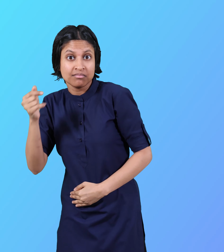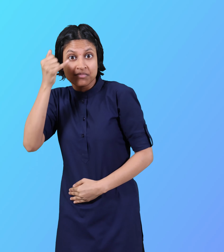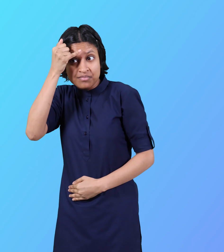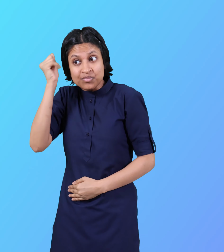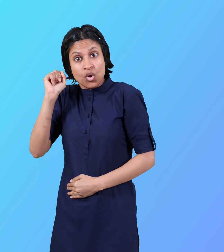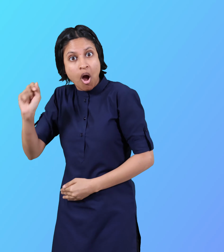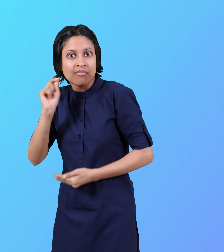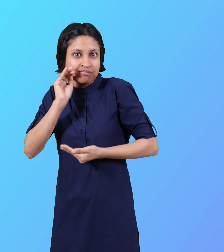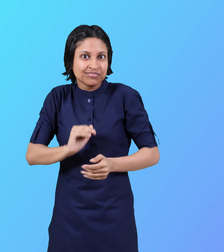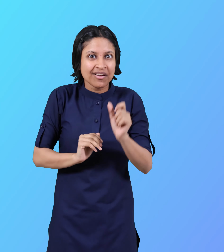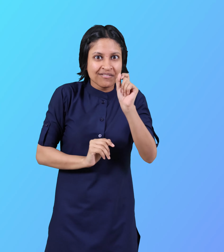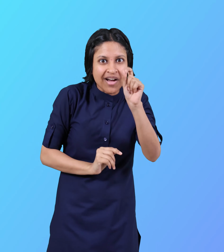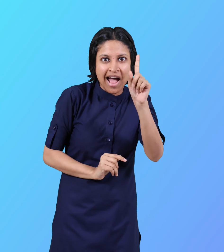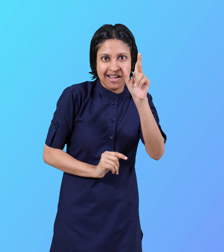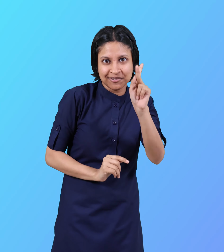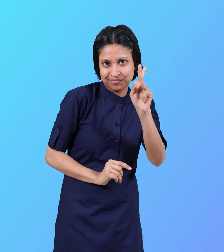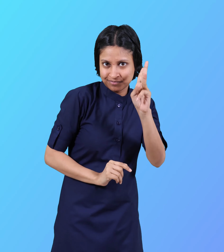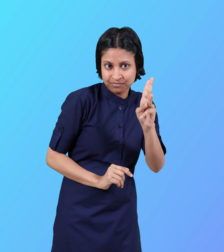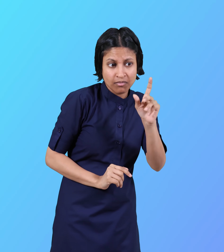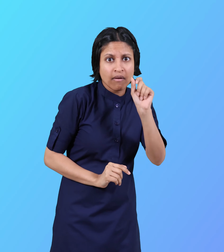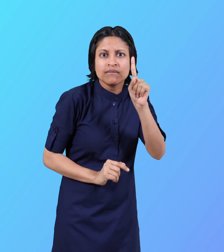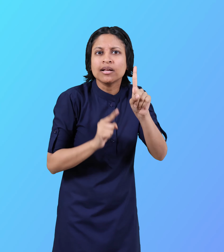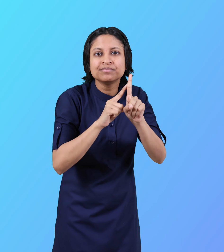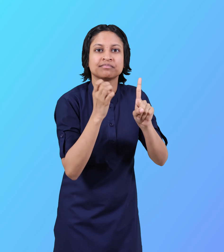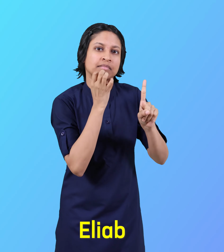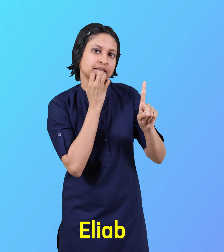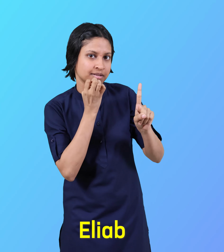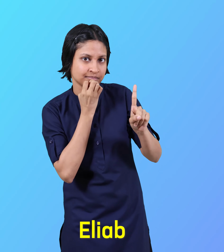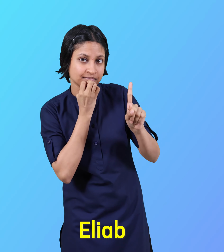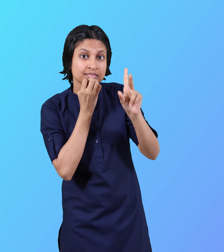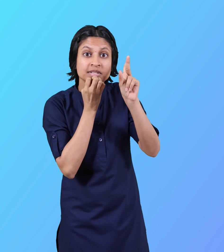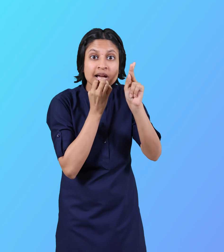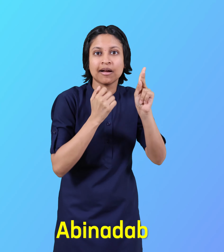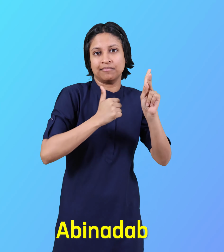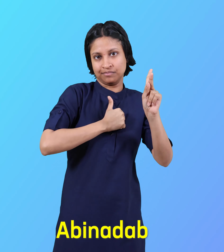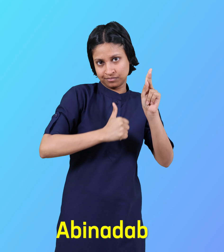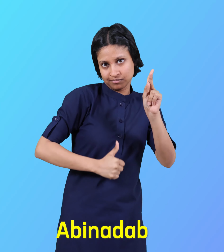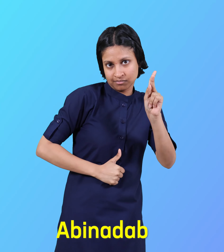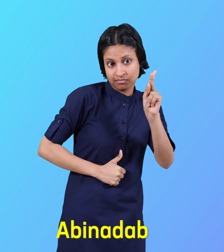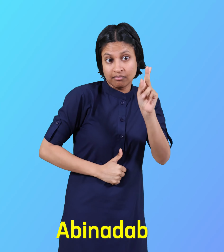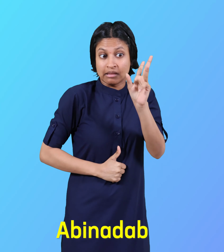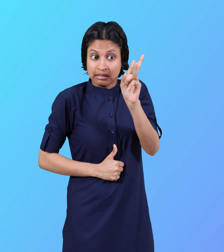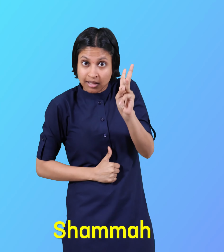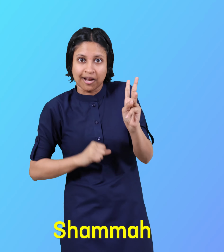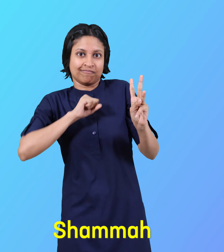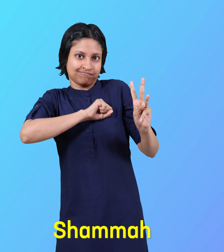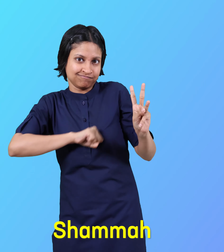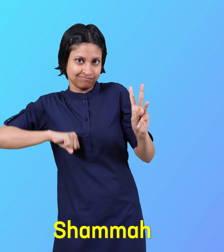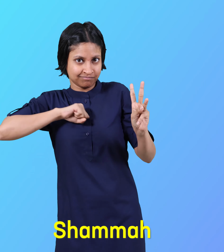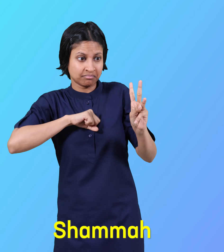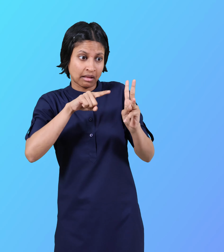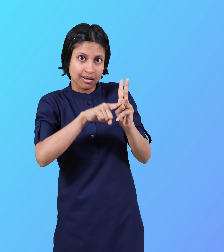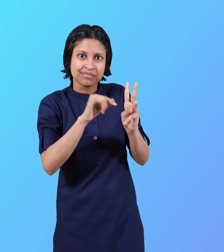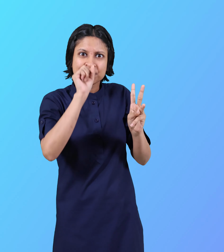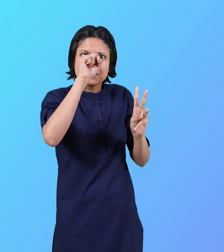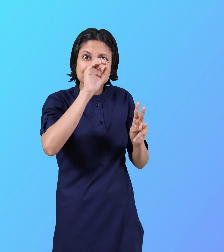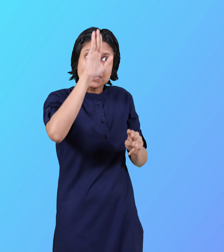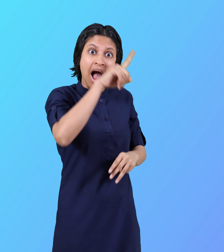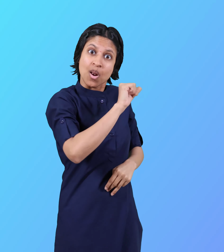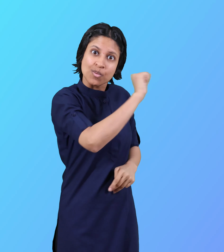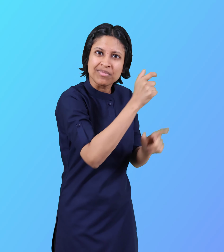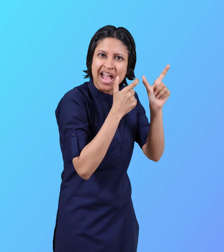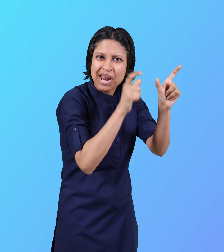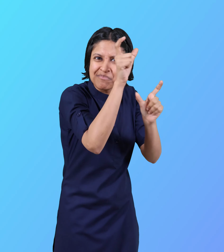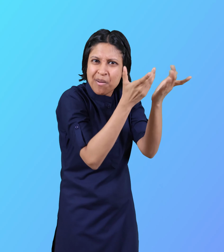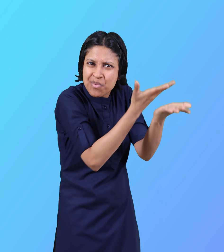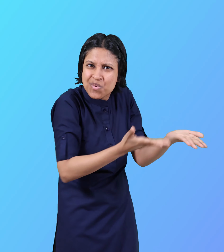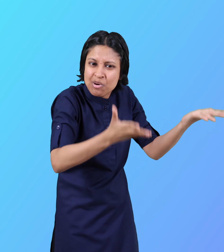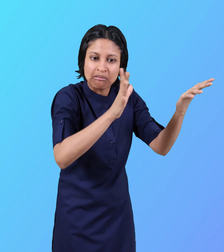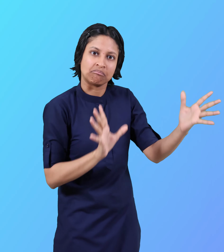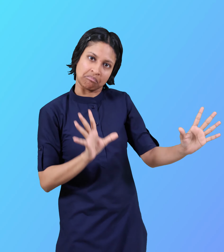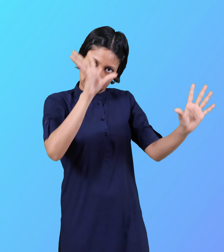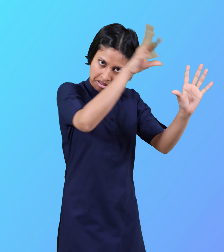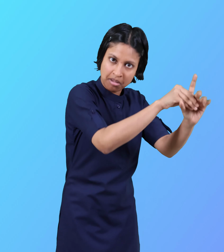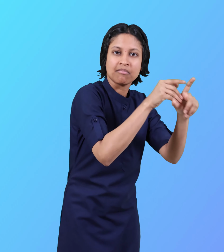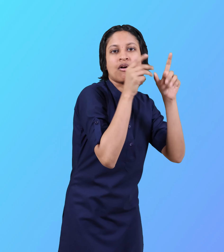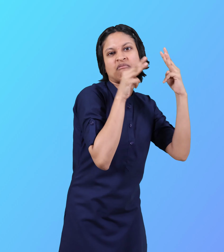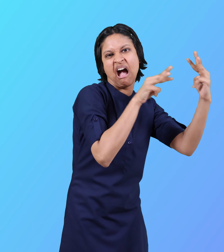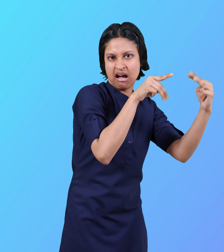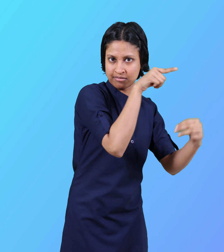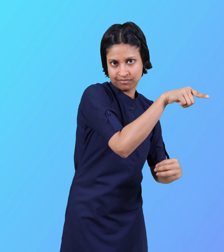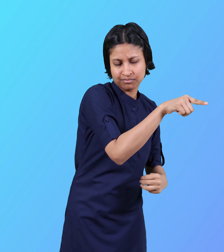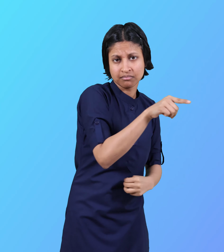Jesse’s three oldest sons went with Saul to the war. The first son was Eliab, the second was Abinadab, and the third was Shammah.